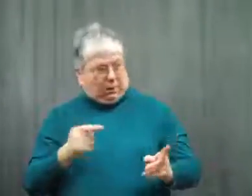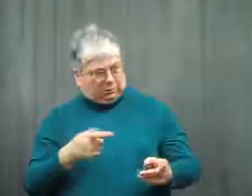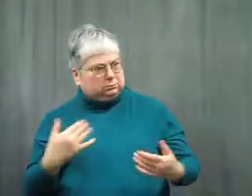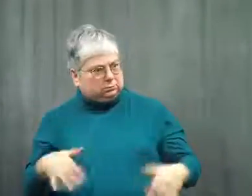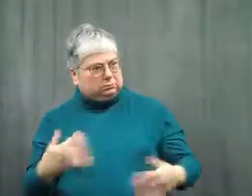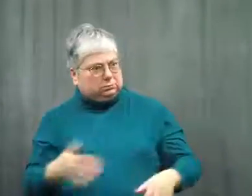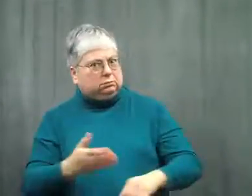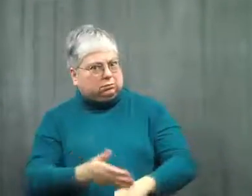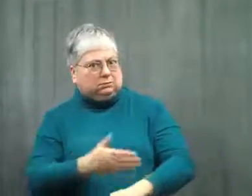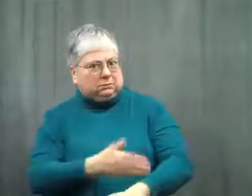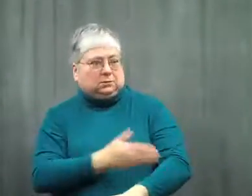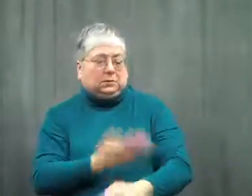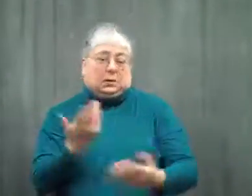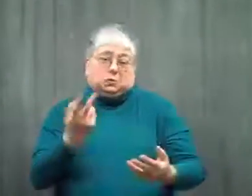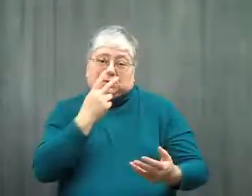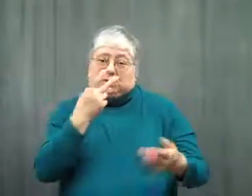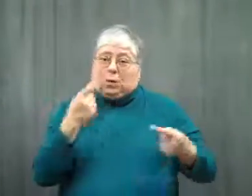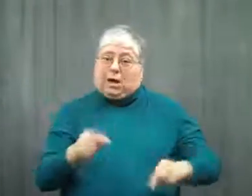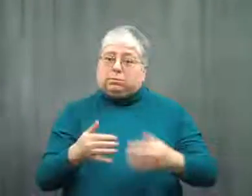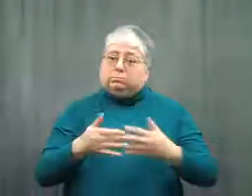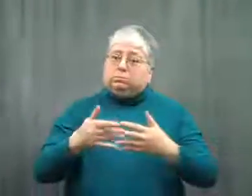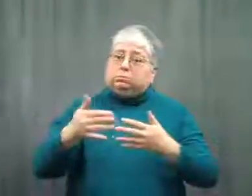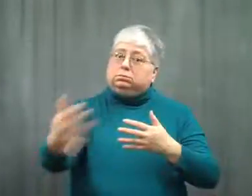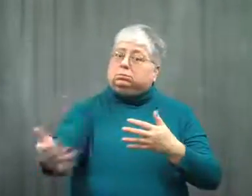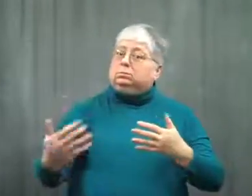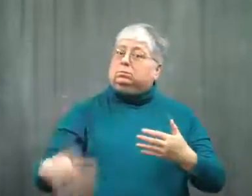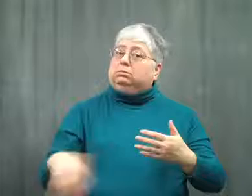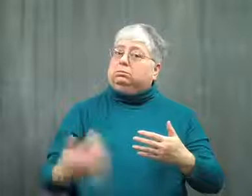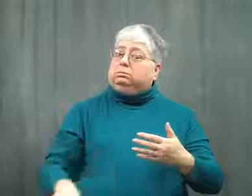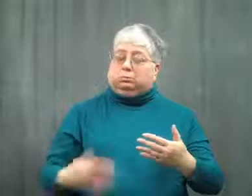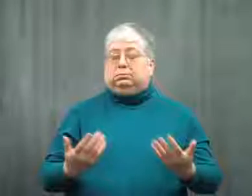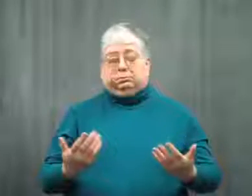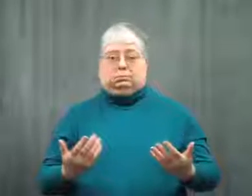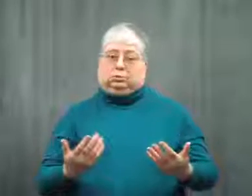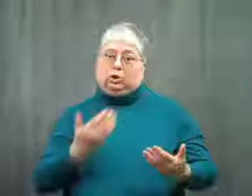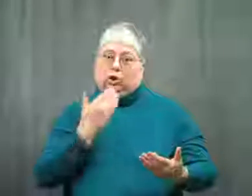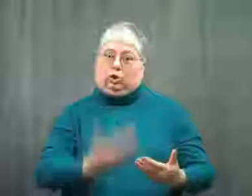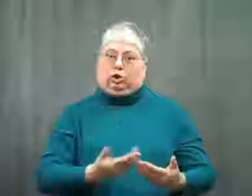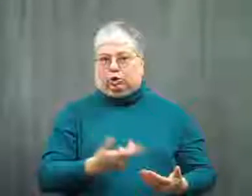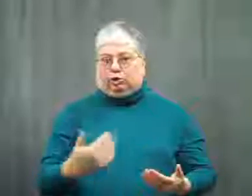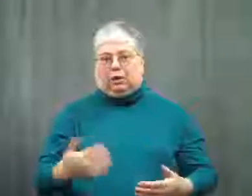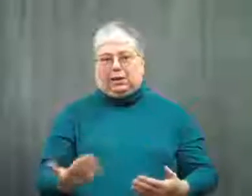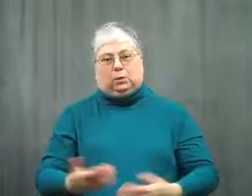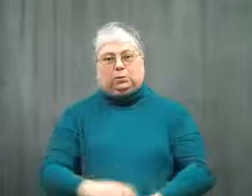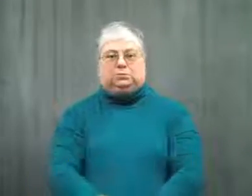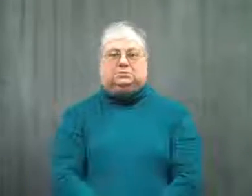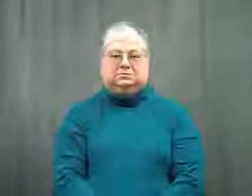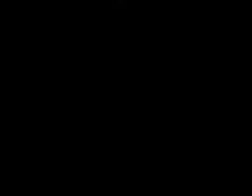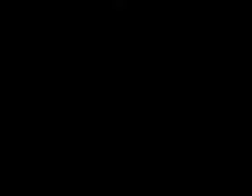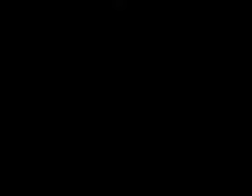We'll see what happens as time goes by. It's really working out good for her.